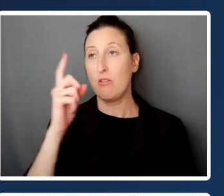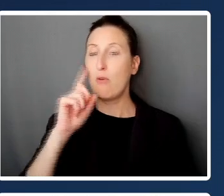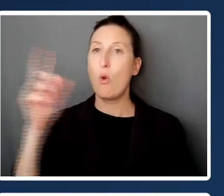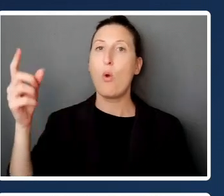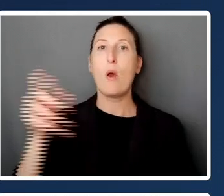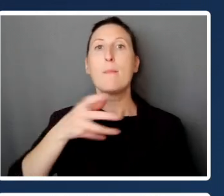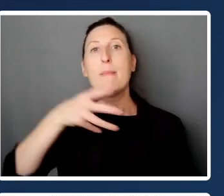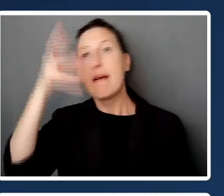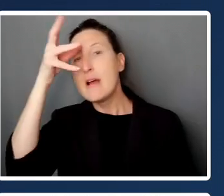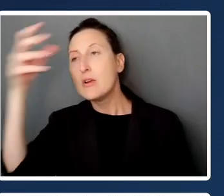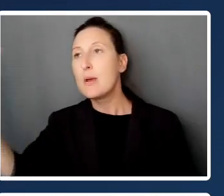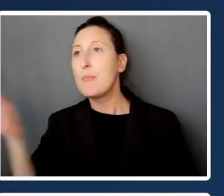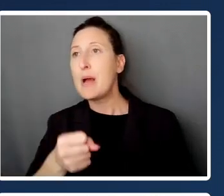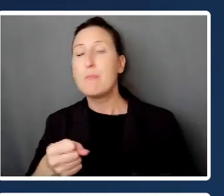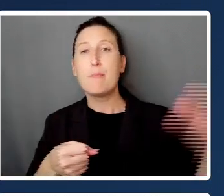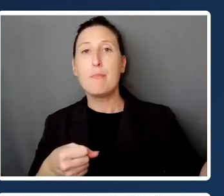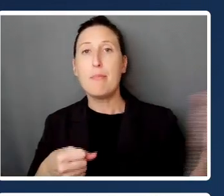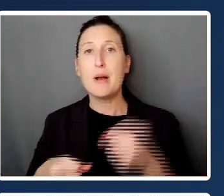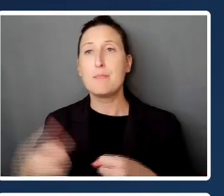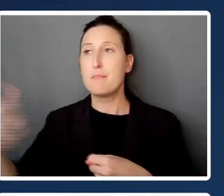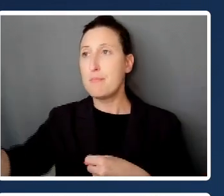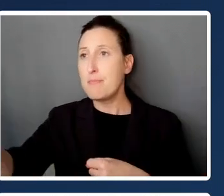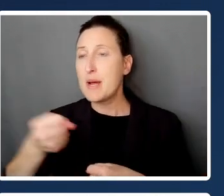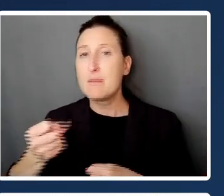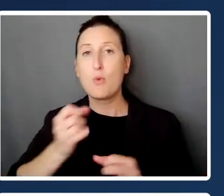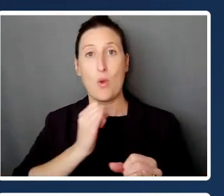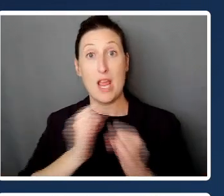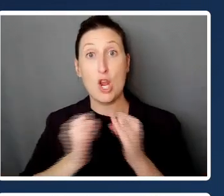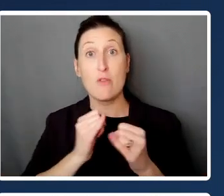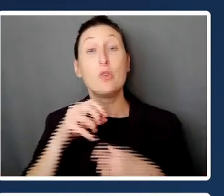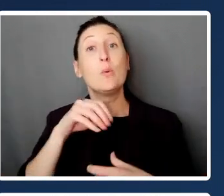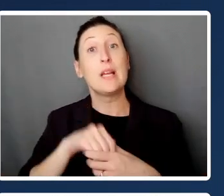school to interview them in Spanish, to get to know each other better,